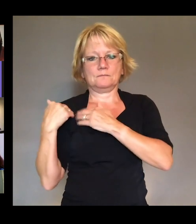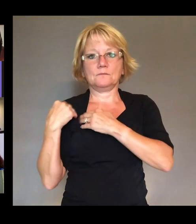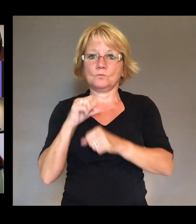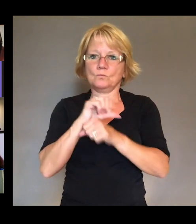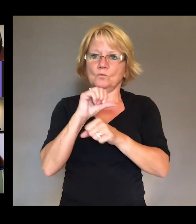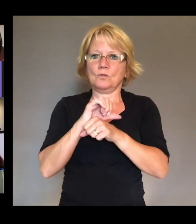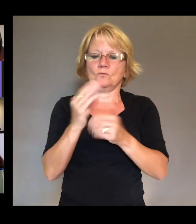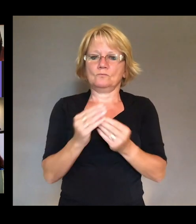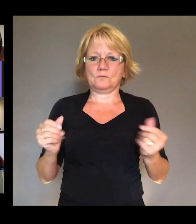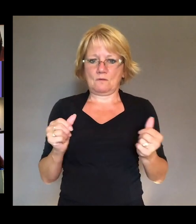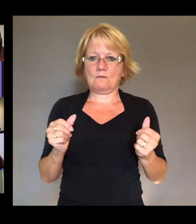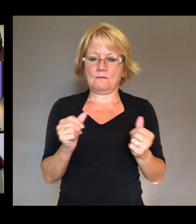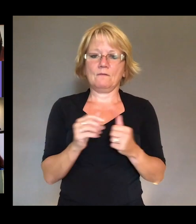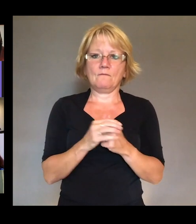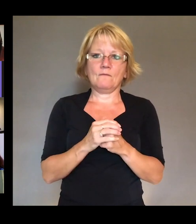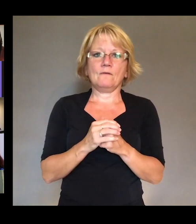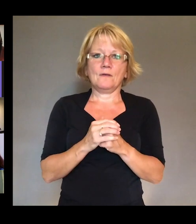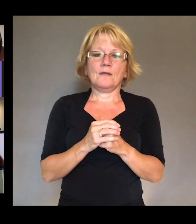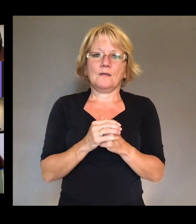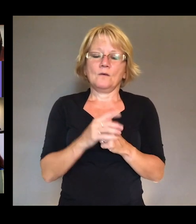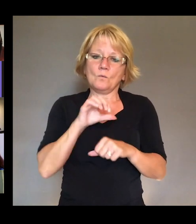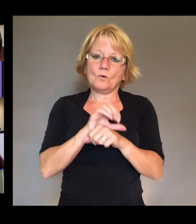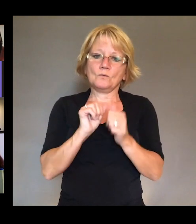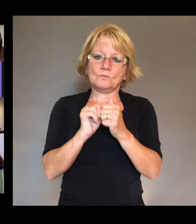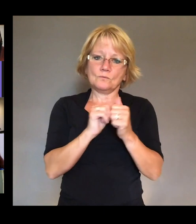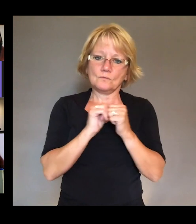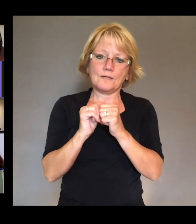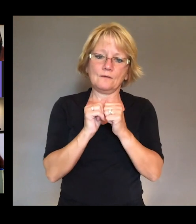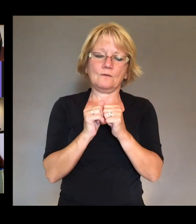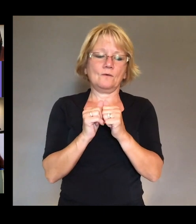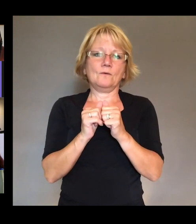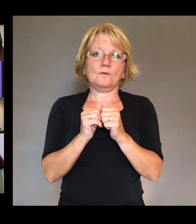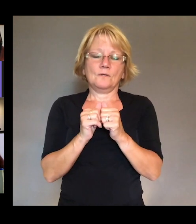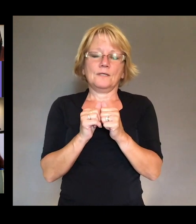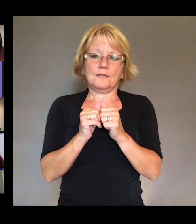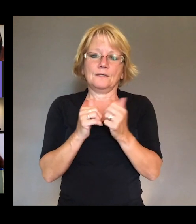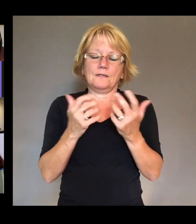special ed staff, but everybody. It's really working together to